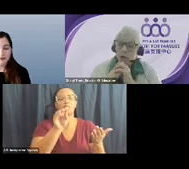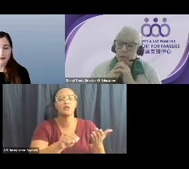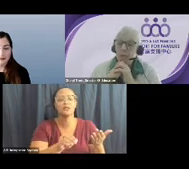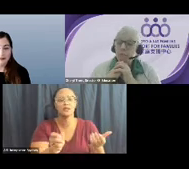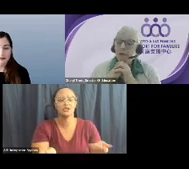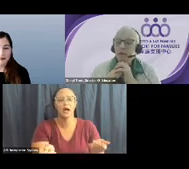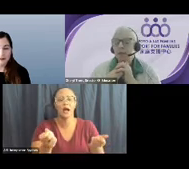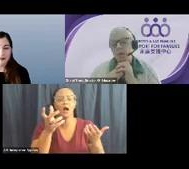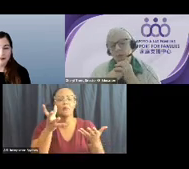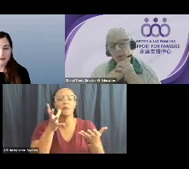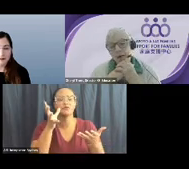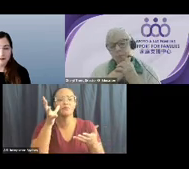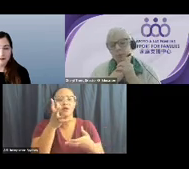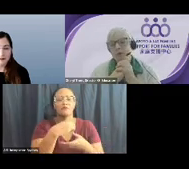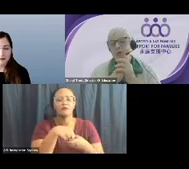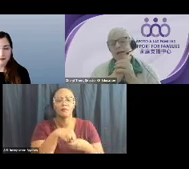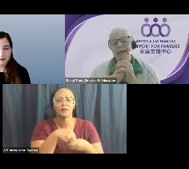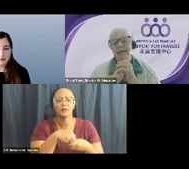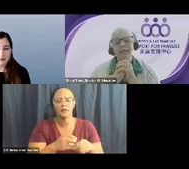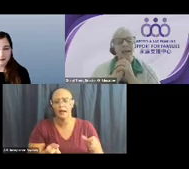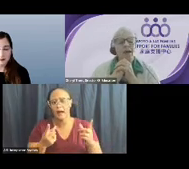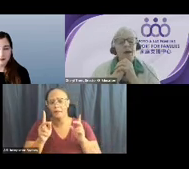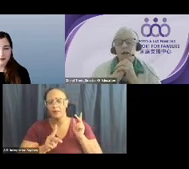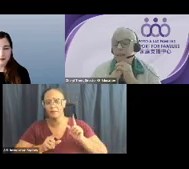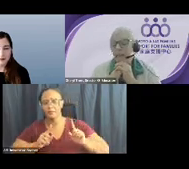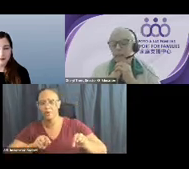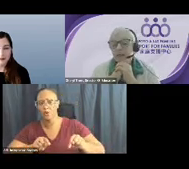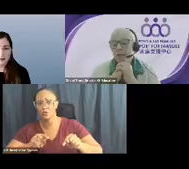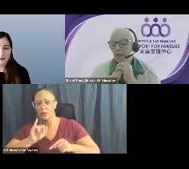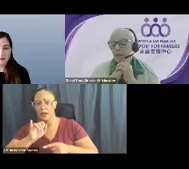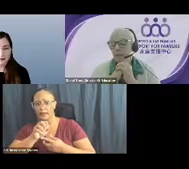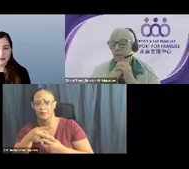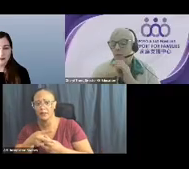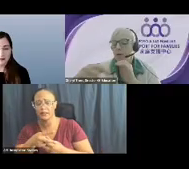who goes to IEP meetings, how many people are coming to our trainings, our CAC meetings,